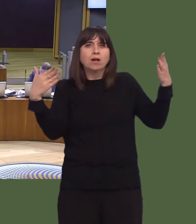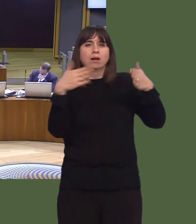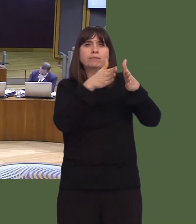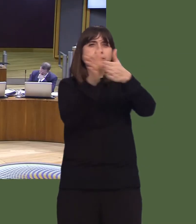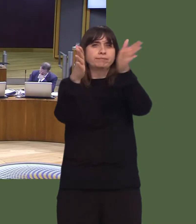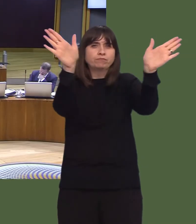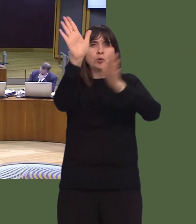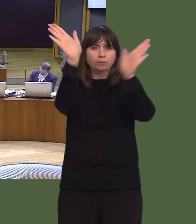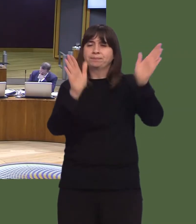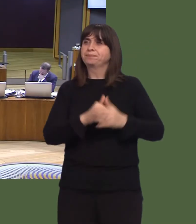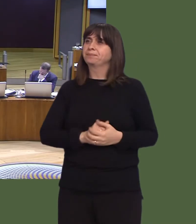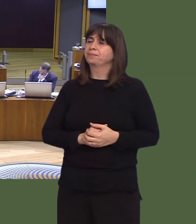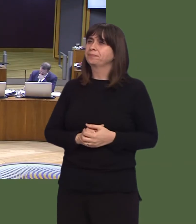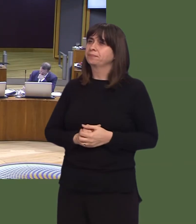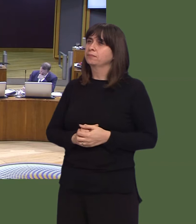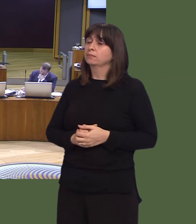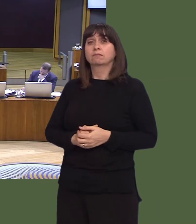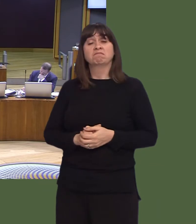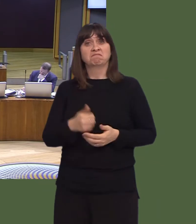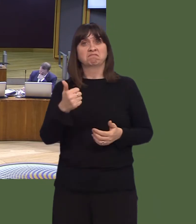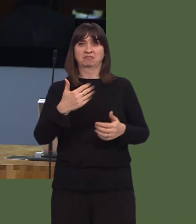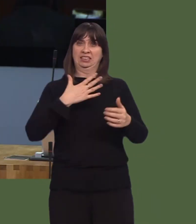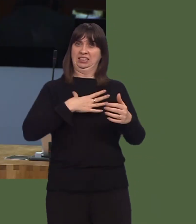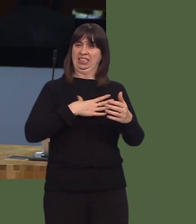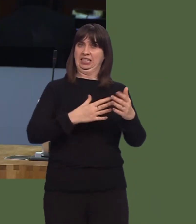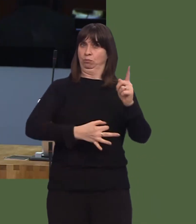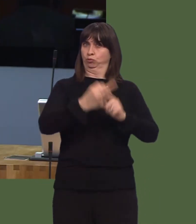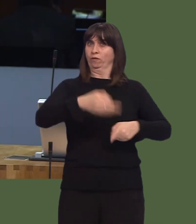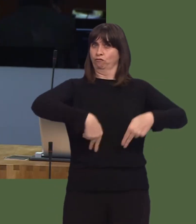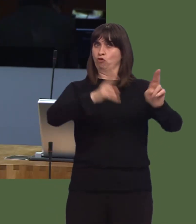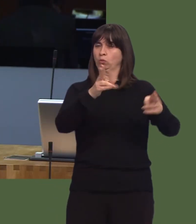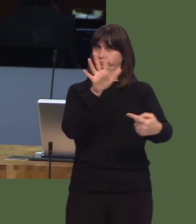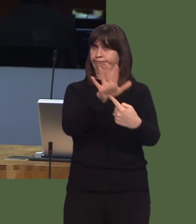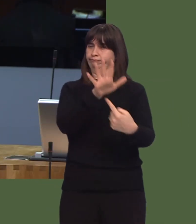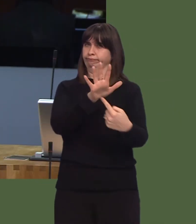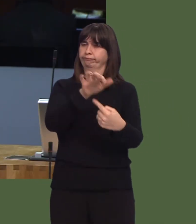I'm sure he'd agree with me that upgrades are very welcome, but that they can sometimes